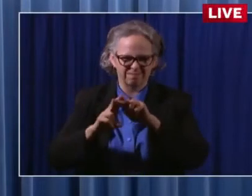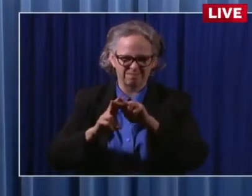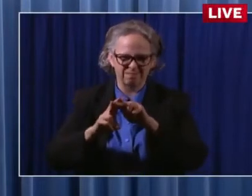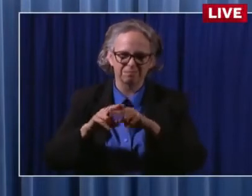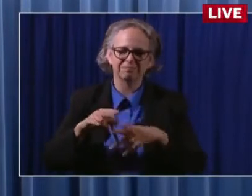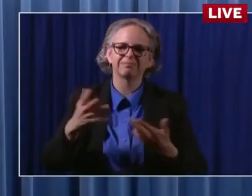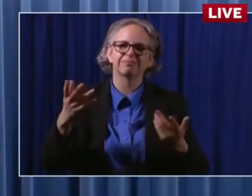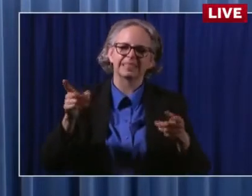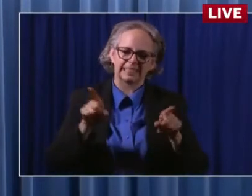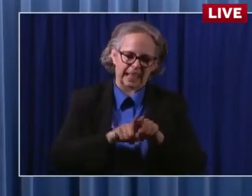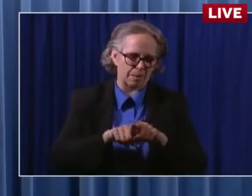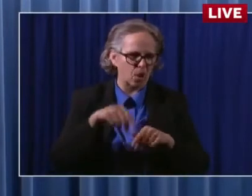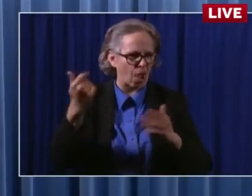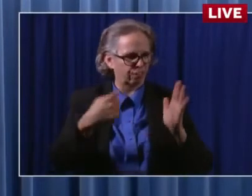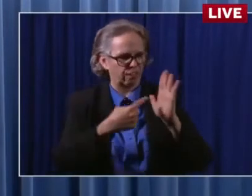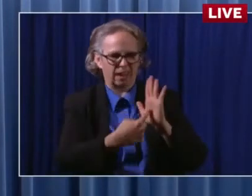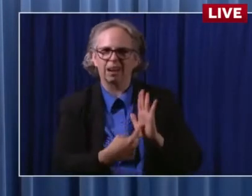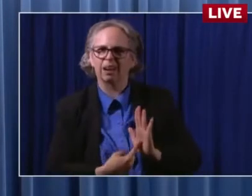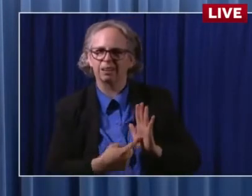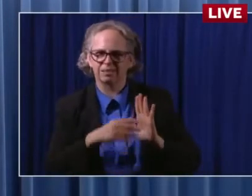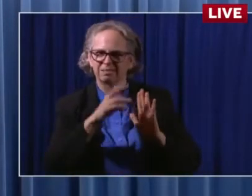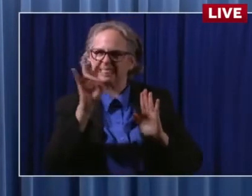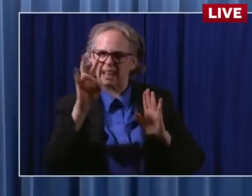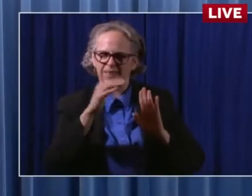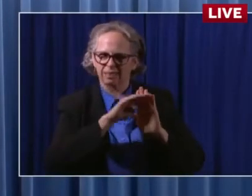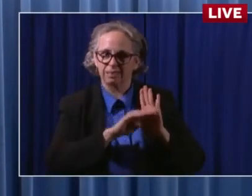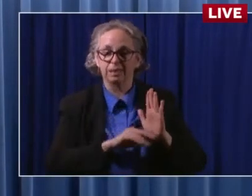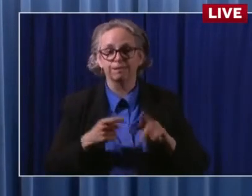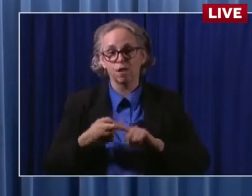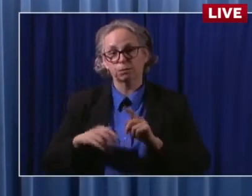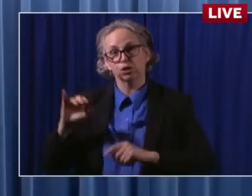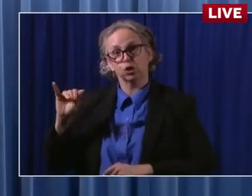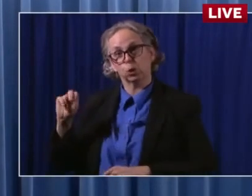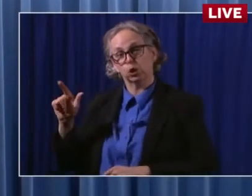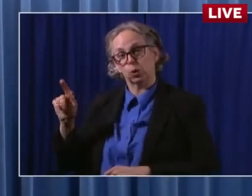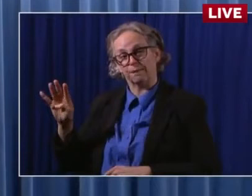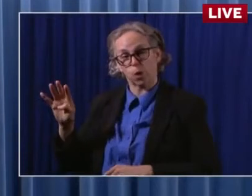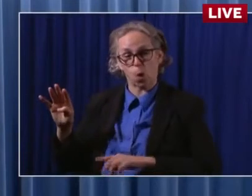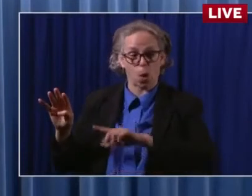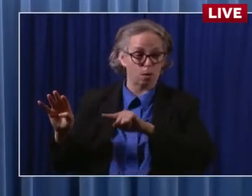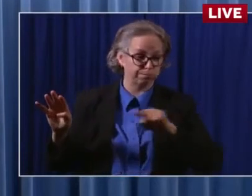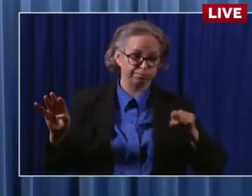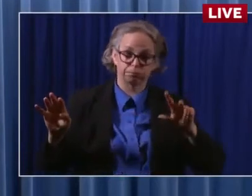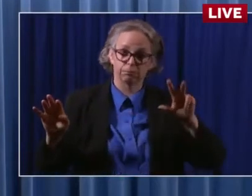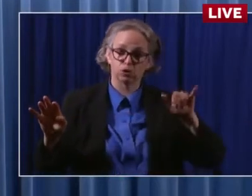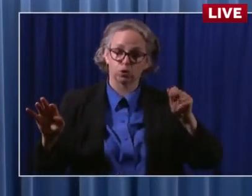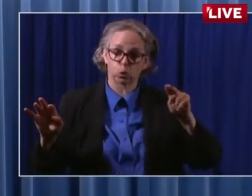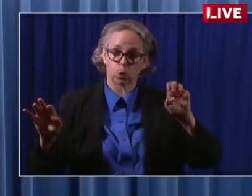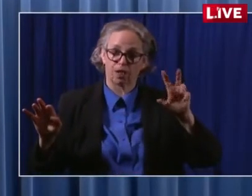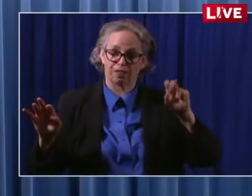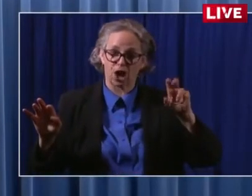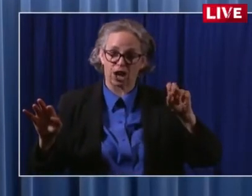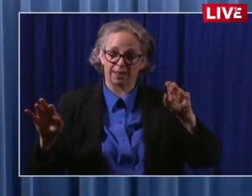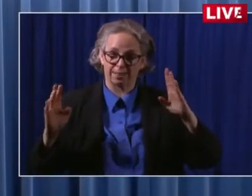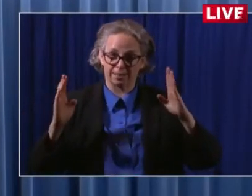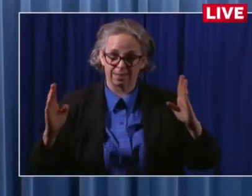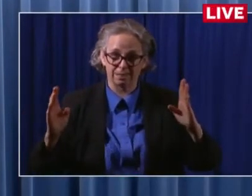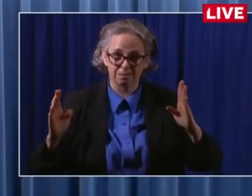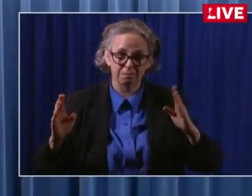DURING THE LAST THREE WEEKS, CUYAHOGA COUNTY’S COVID-19 CASES INCREASE, ALONG WITH SEVERAL OTHER HEALTH CARE INDICATORS.